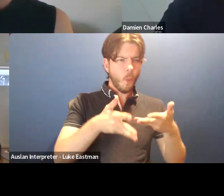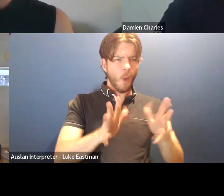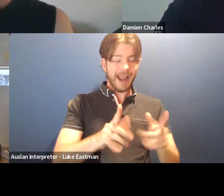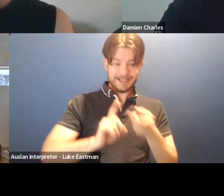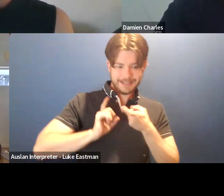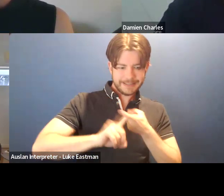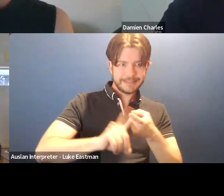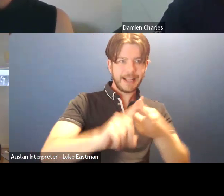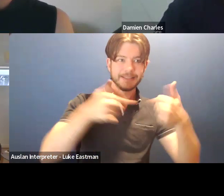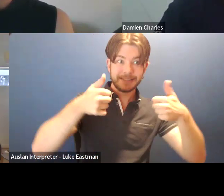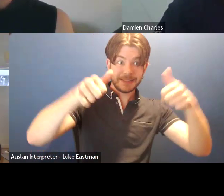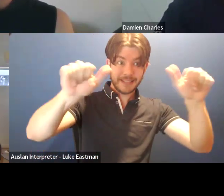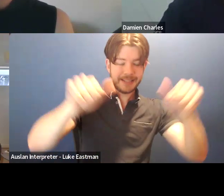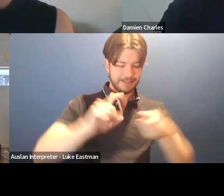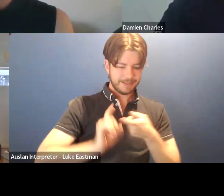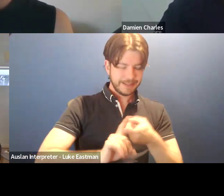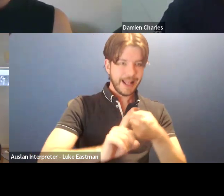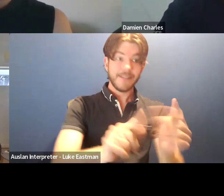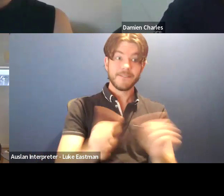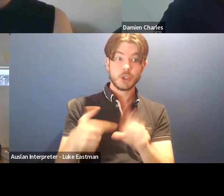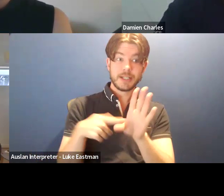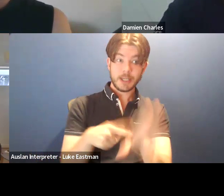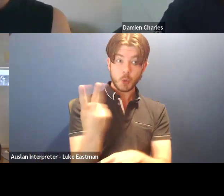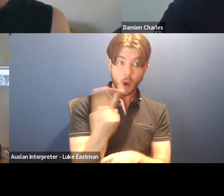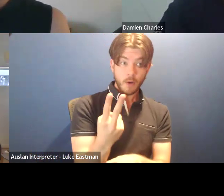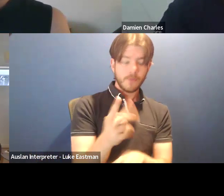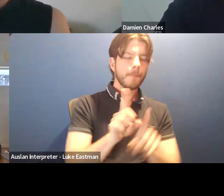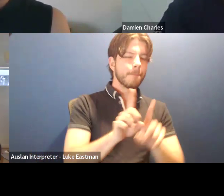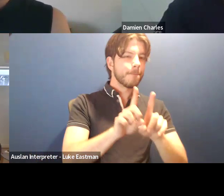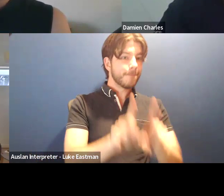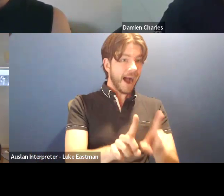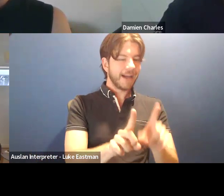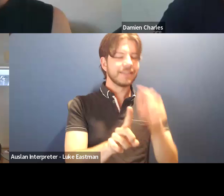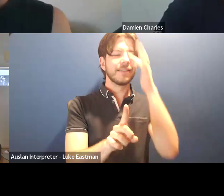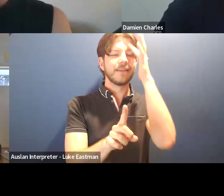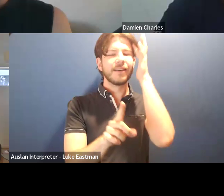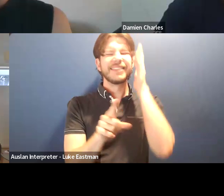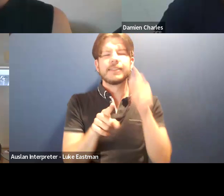done and complete Year 12 but have different